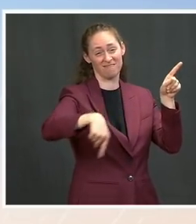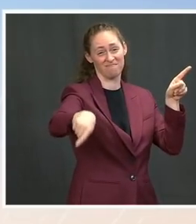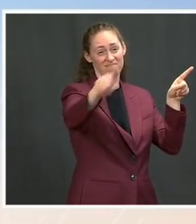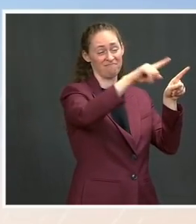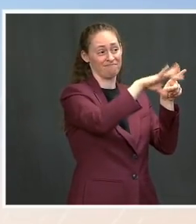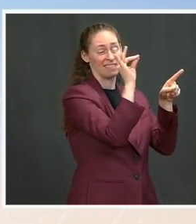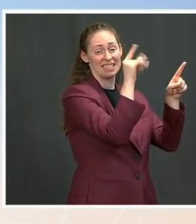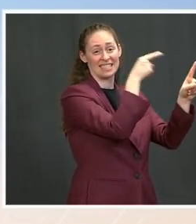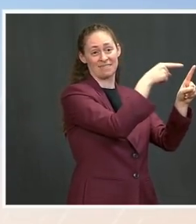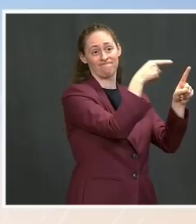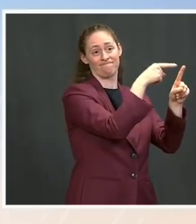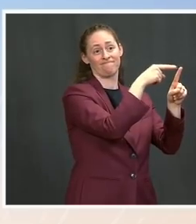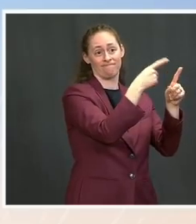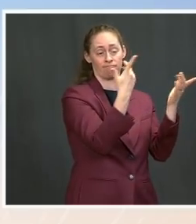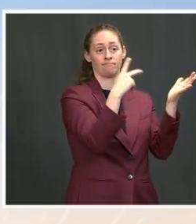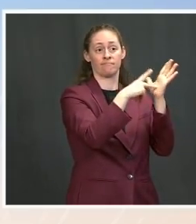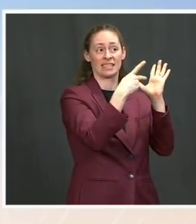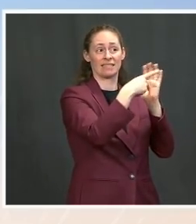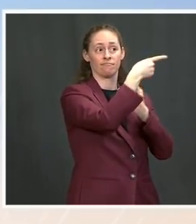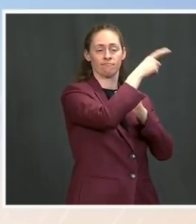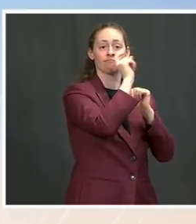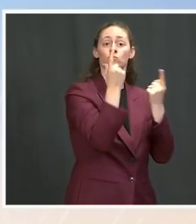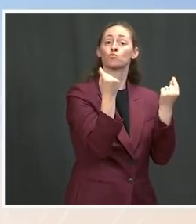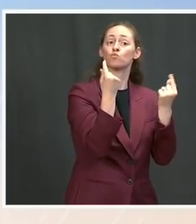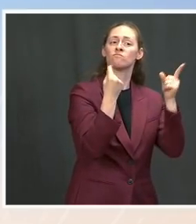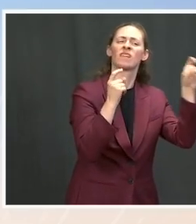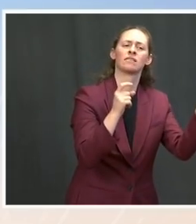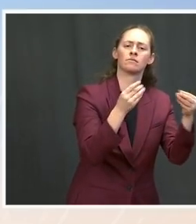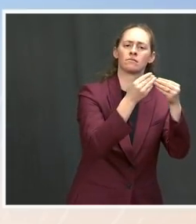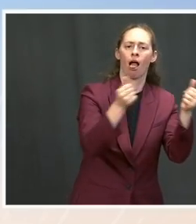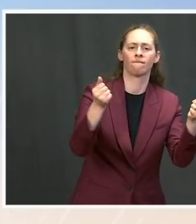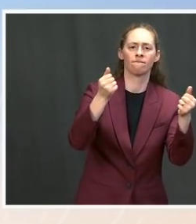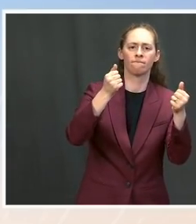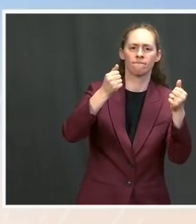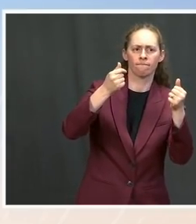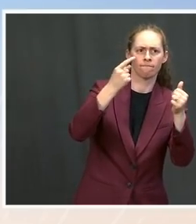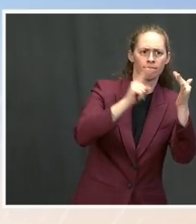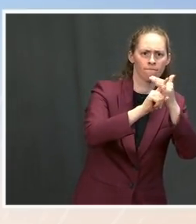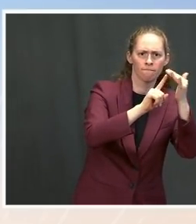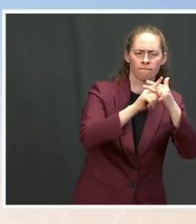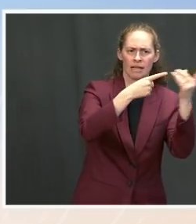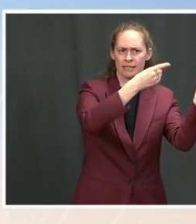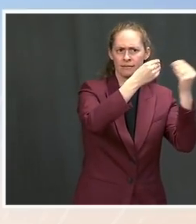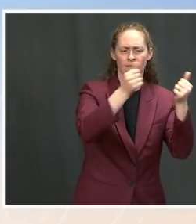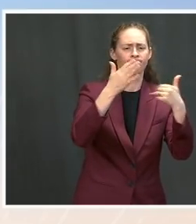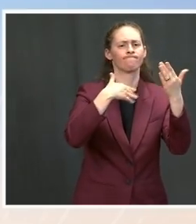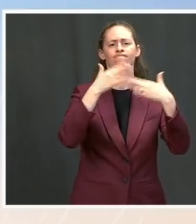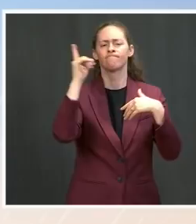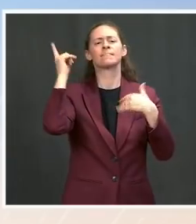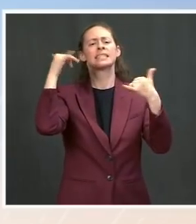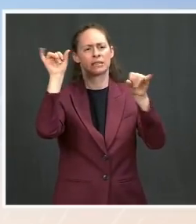And he's going to continue to seek civility even when he disagrees. Go -- oh, let me go -- let me just get around,